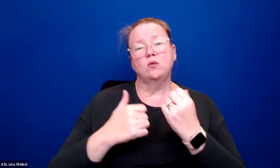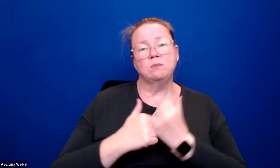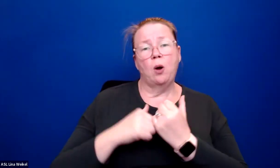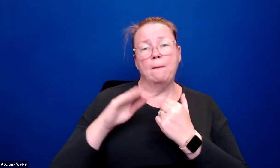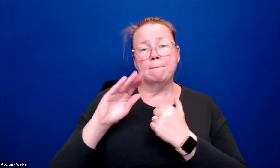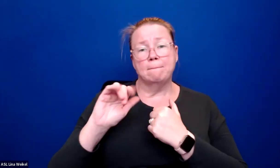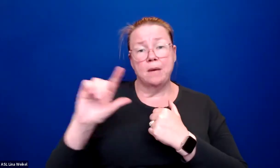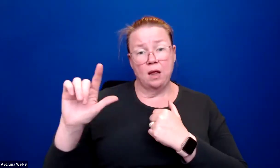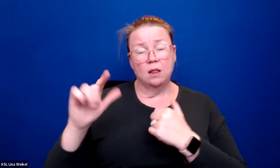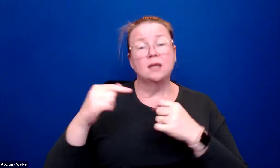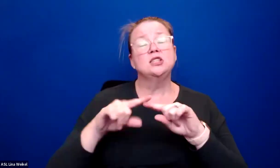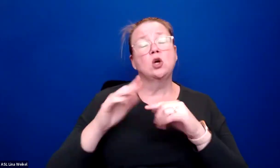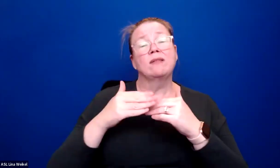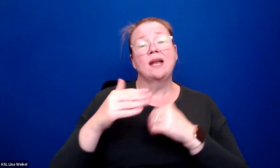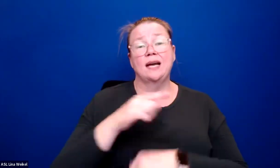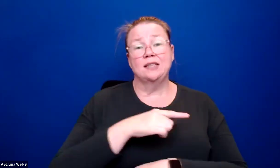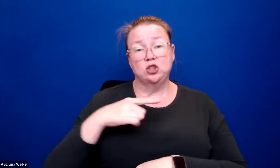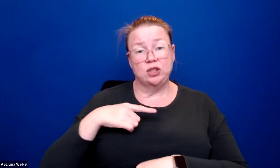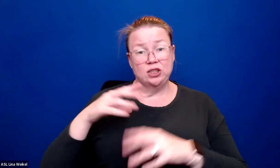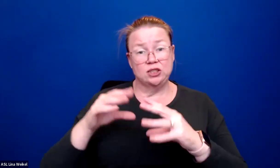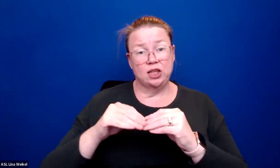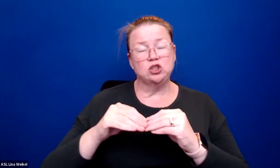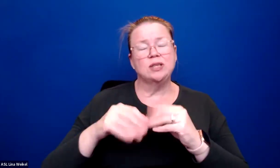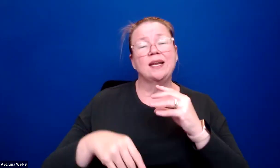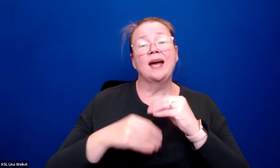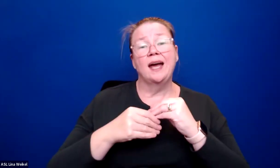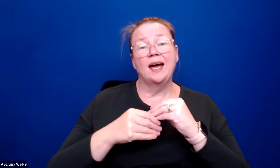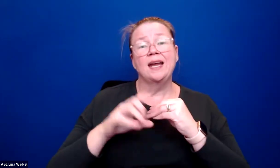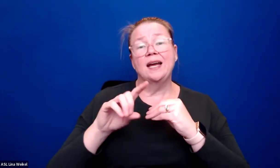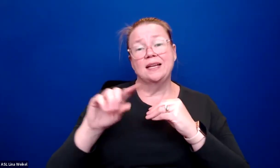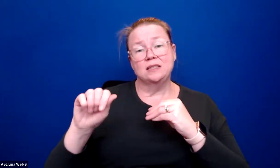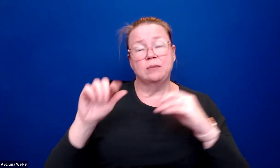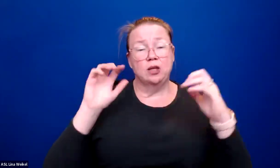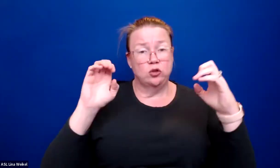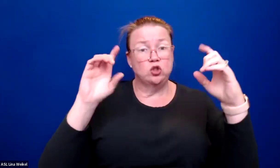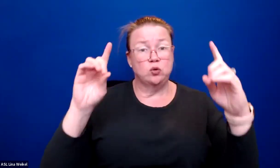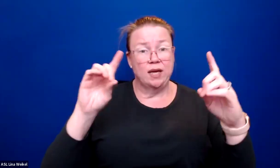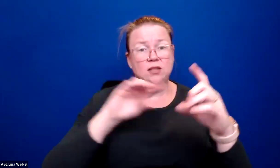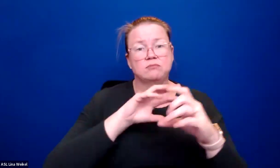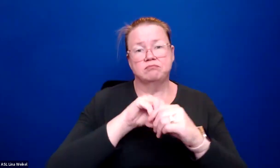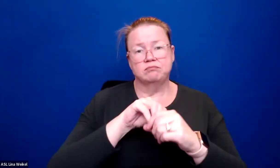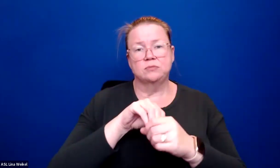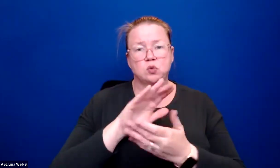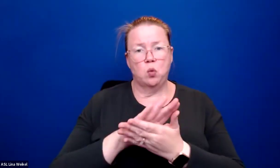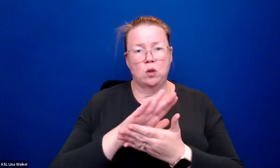Kendra Brown: during our next legislative session about adding disability education into the schools. And so